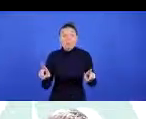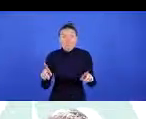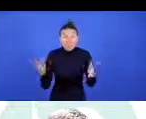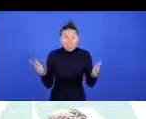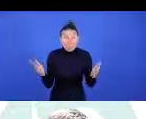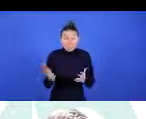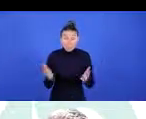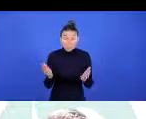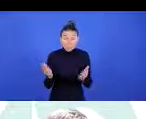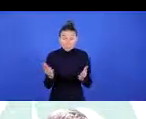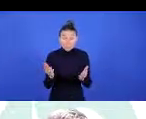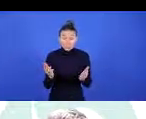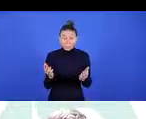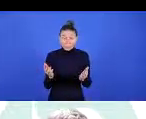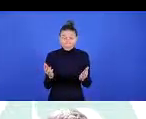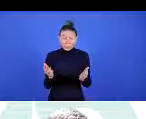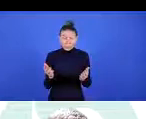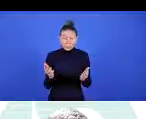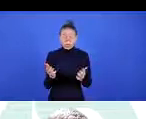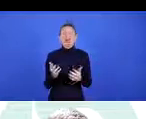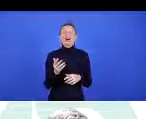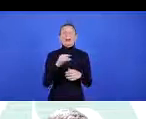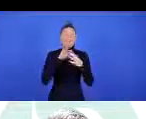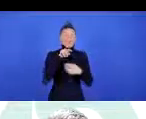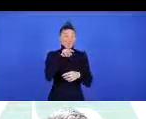the cochlear implant and hearing aids